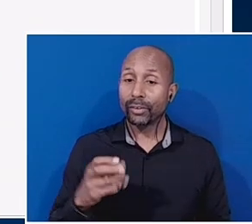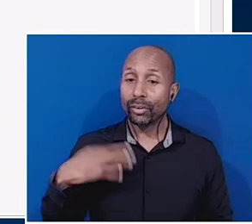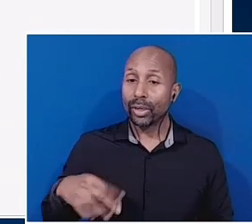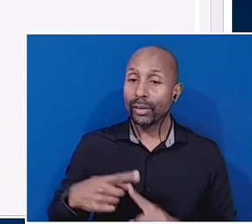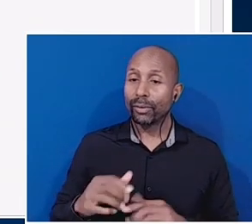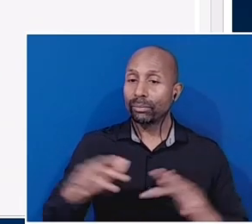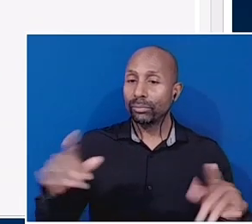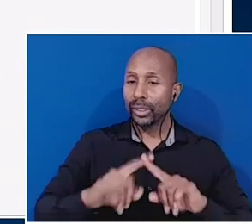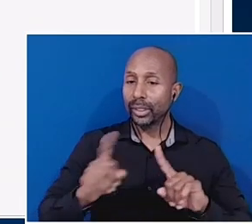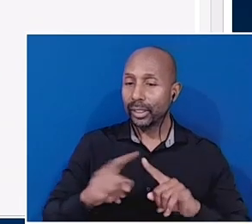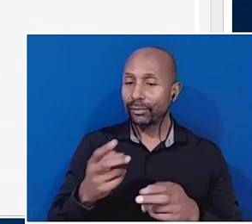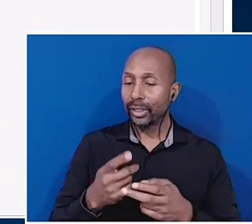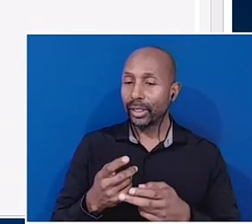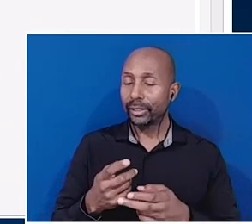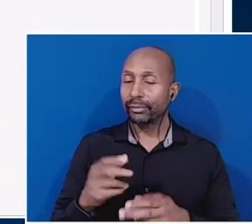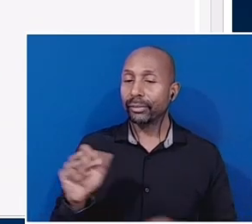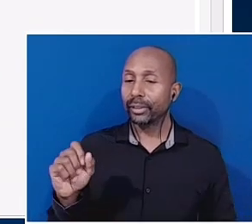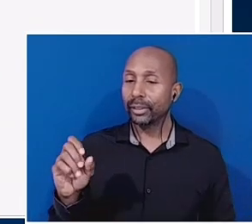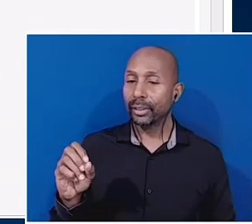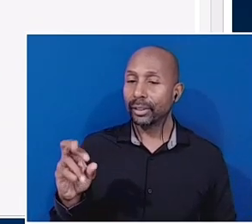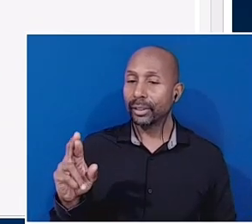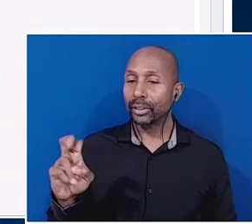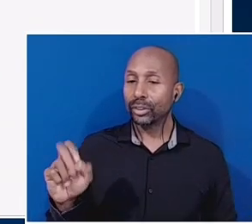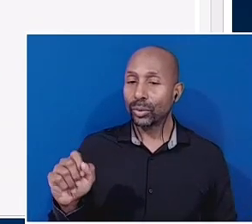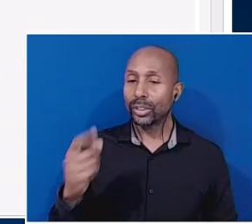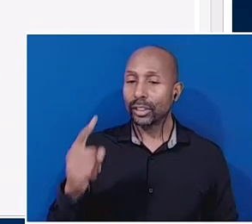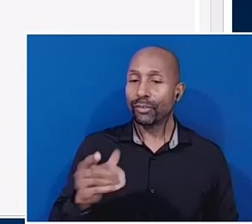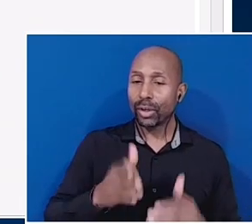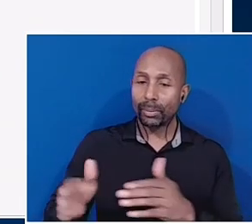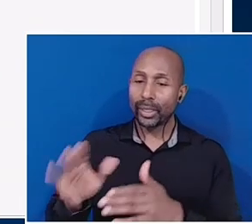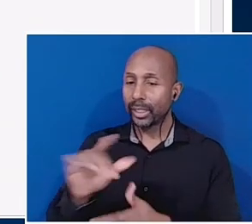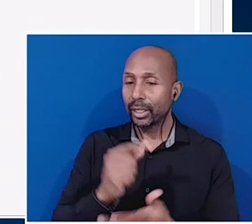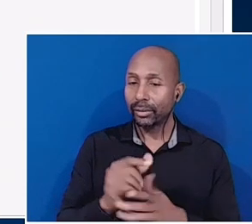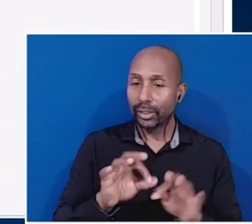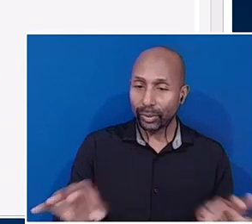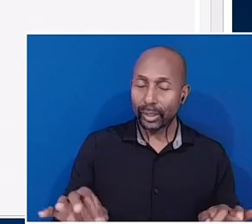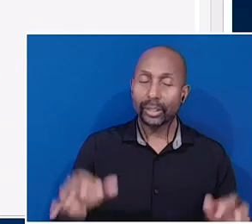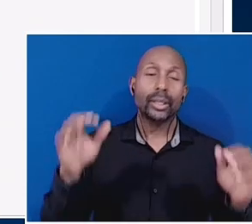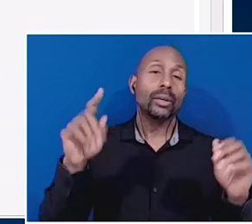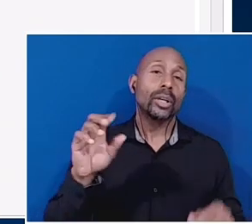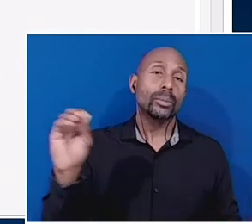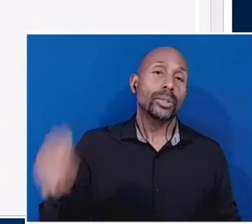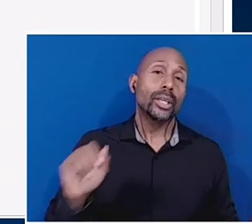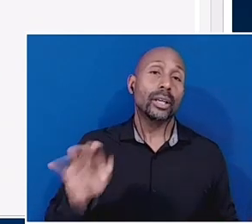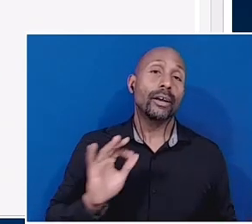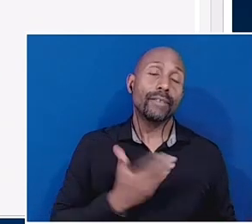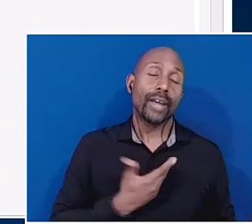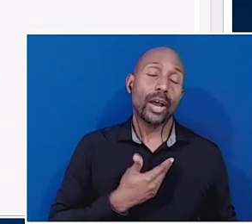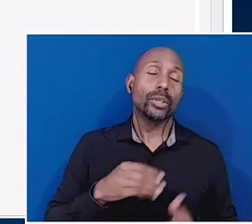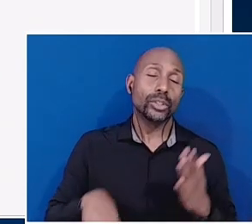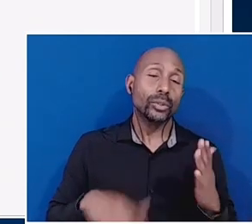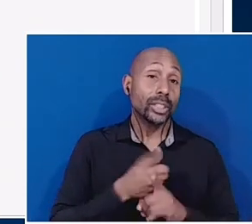reviously. 100% of our students are transfer students. I have, and David kind of beat me to this